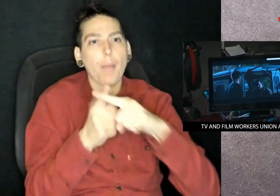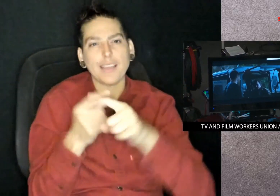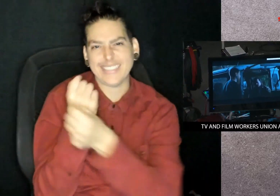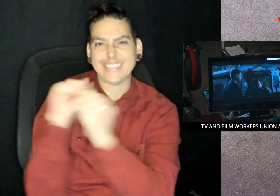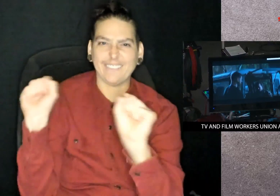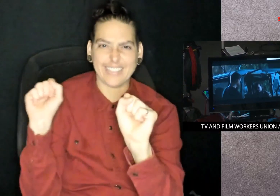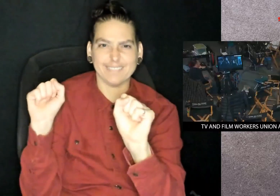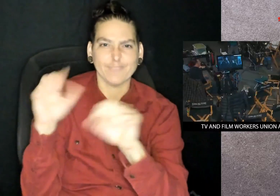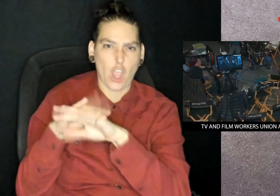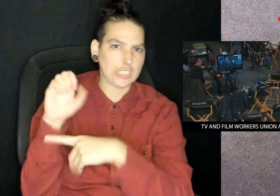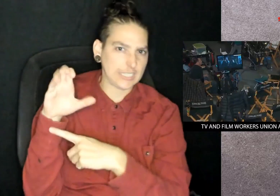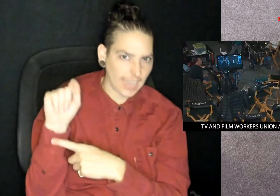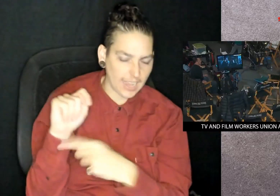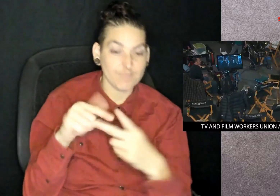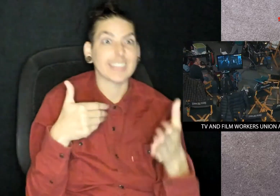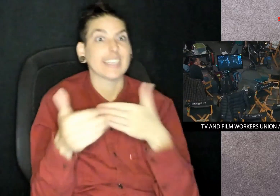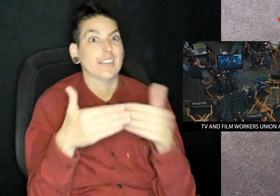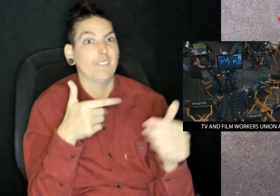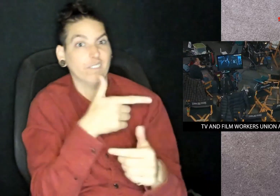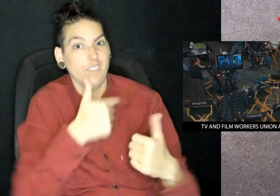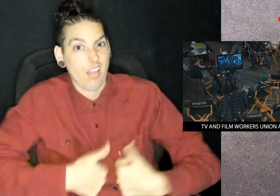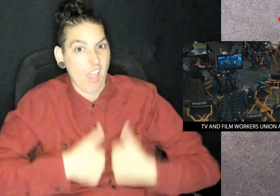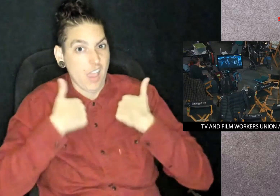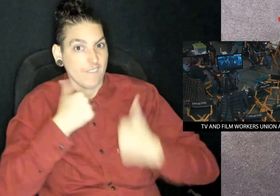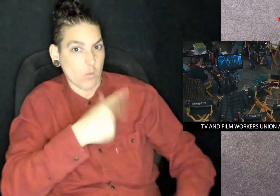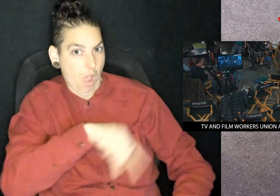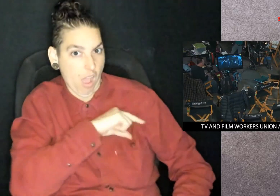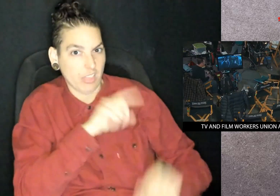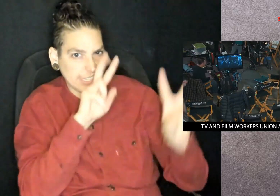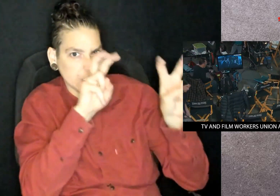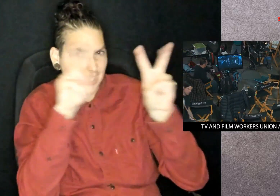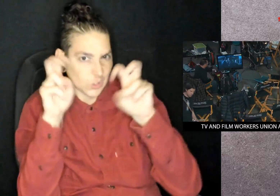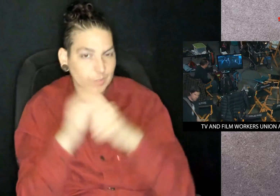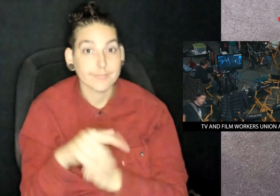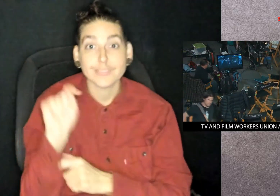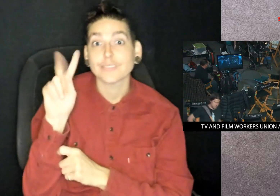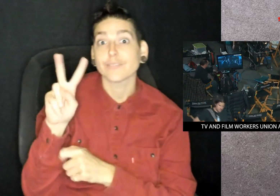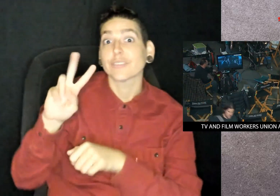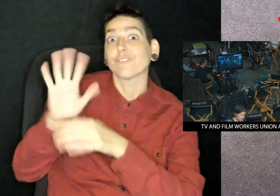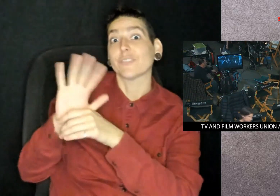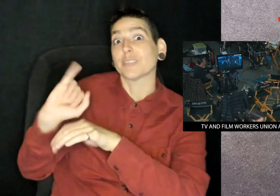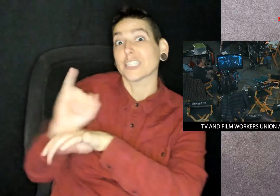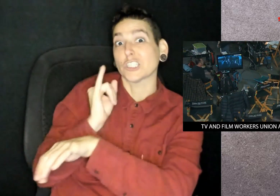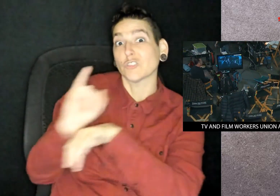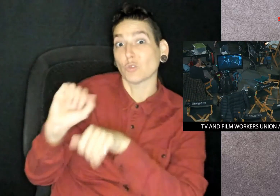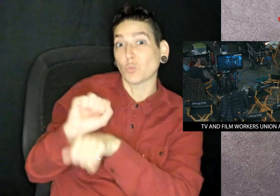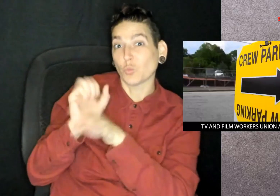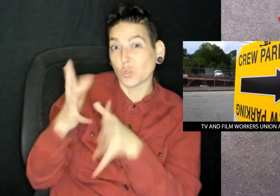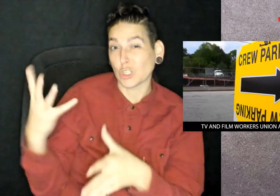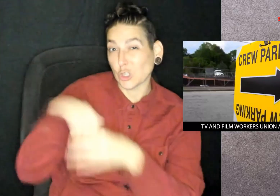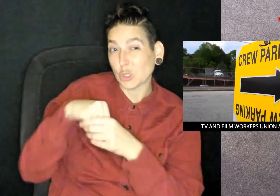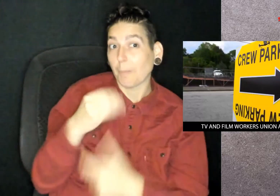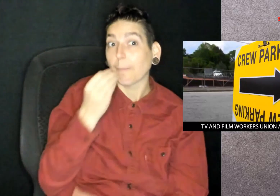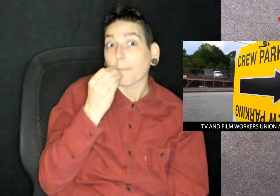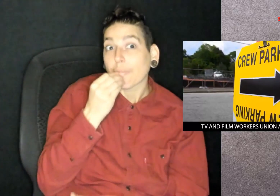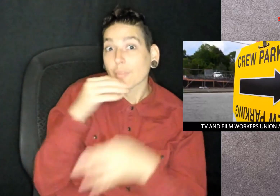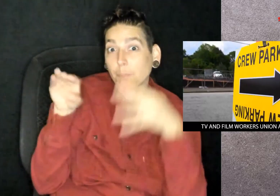health and safety quality of life issues for TV and film industry workers including